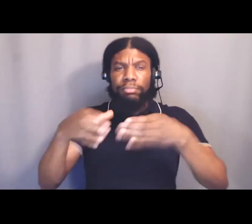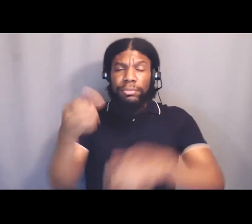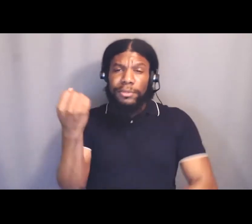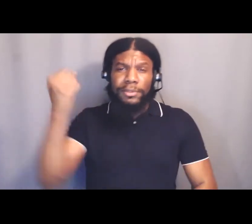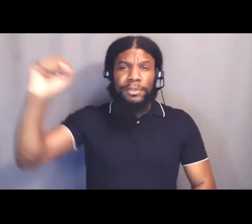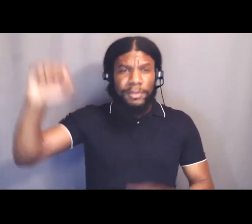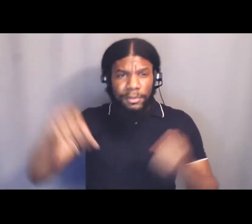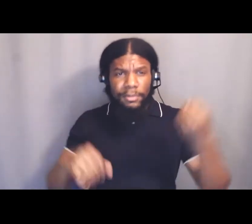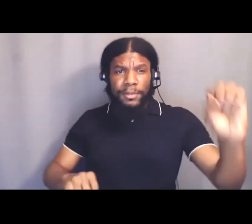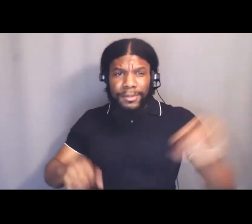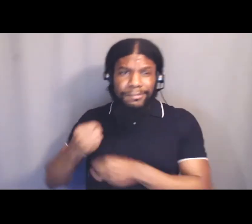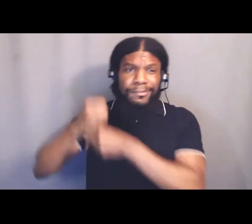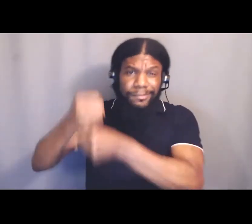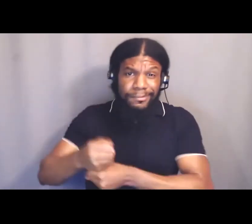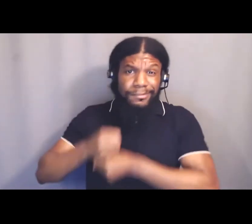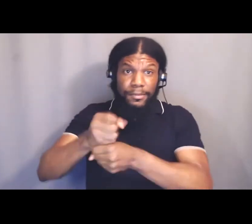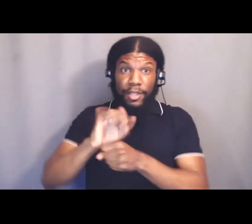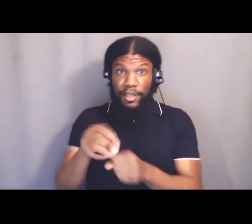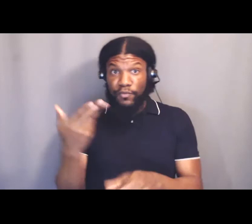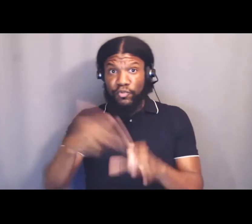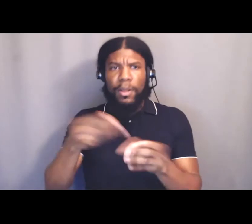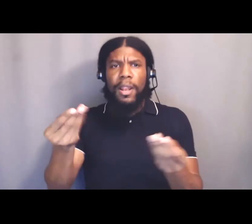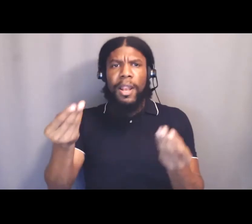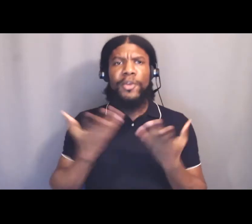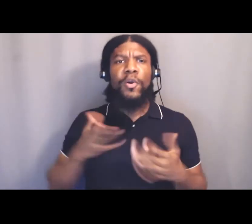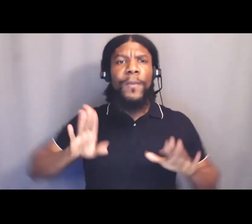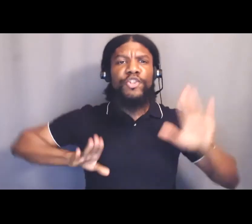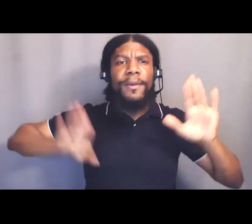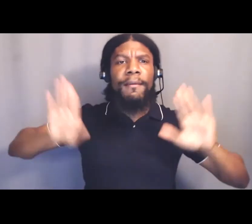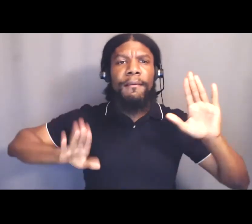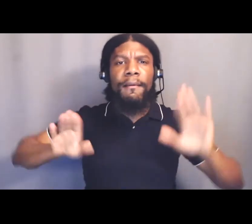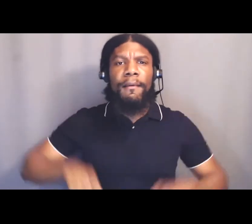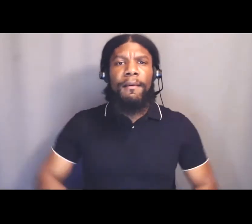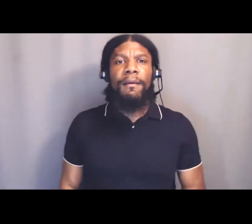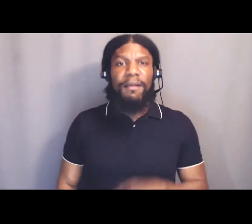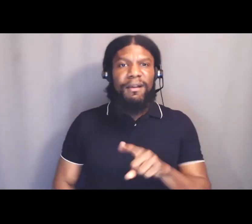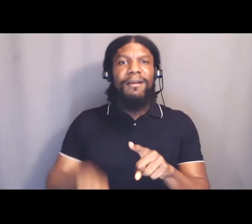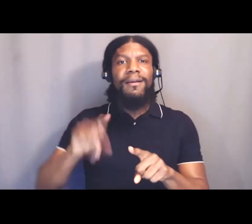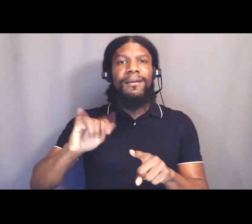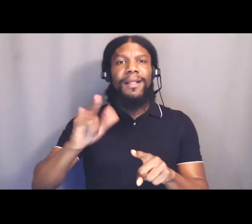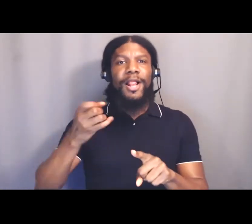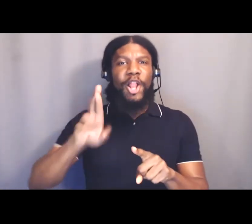if you were able to join. Tyler's across the room raising her hand.